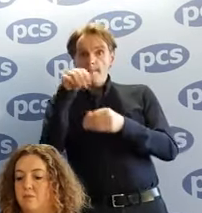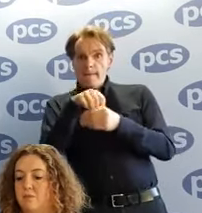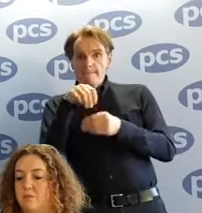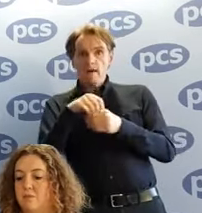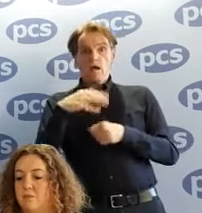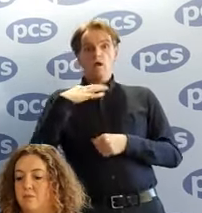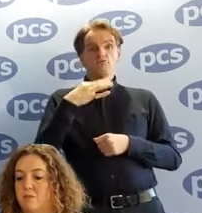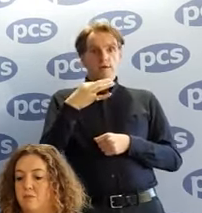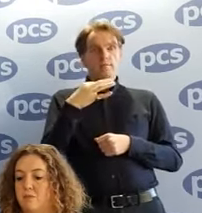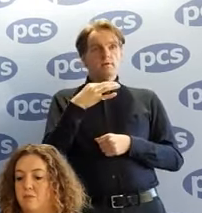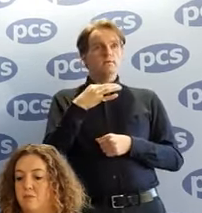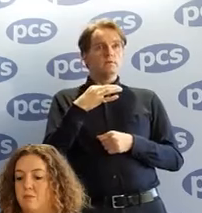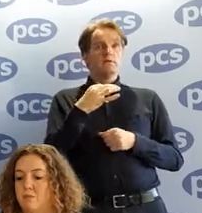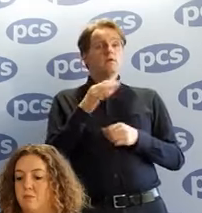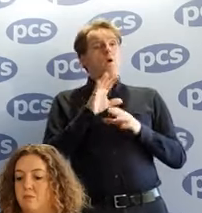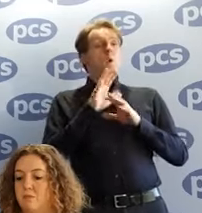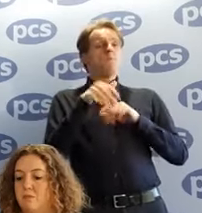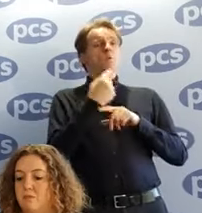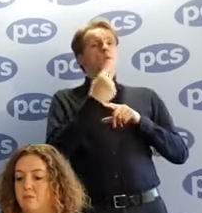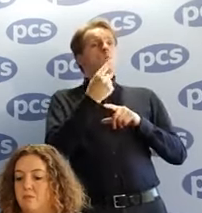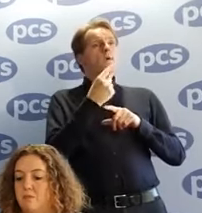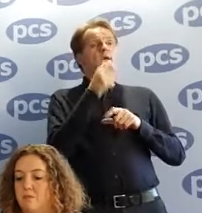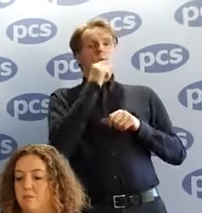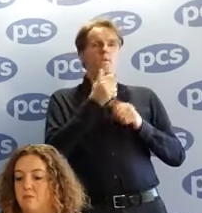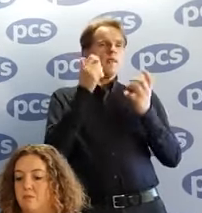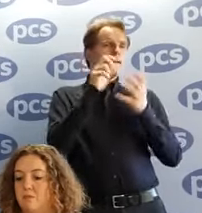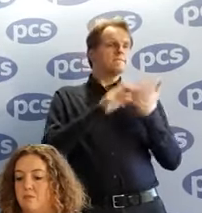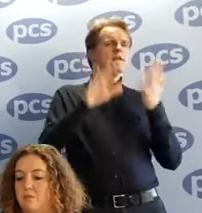to meet in just over a week's time and the National Executive Committee is